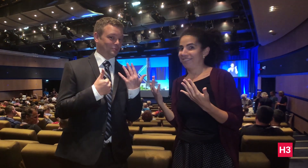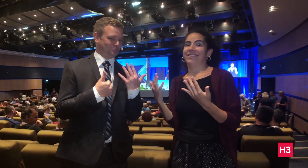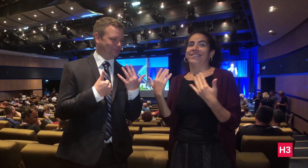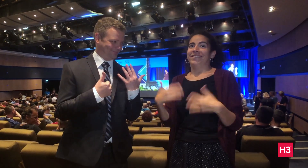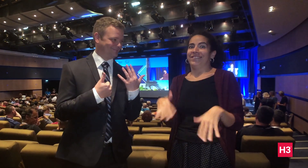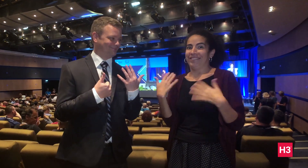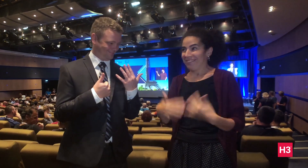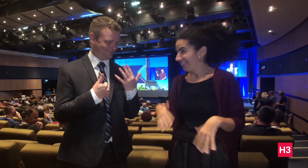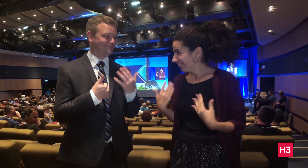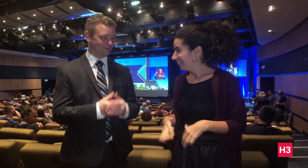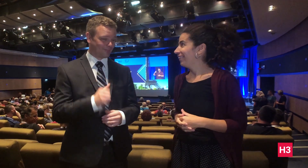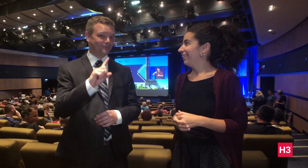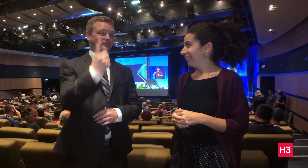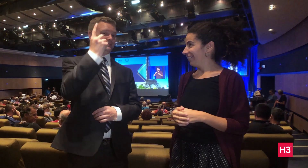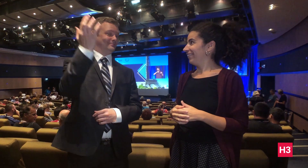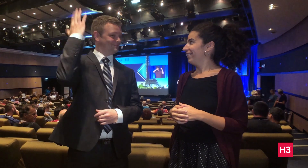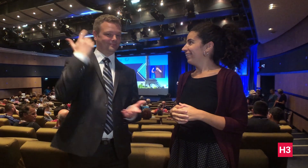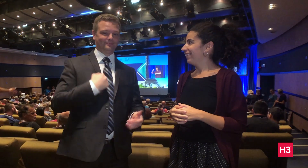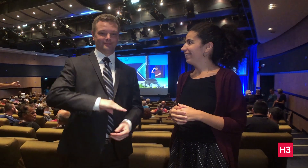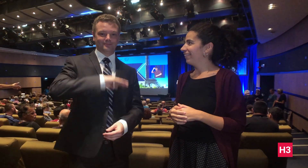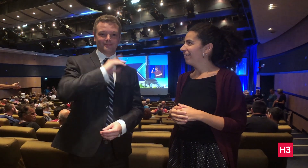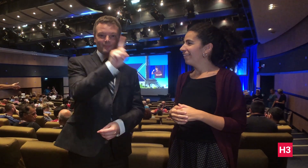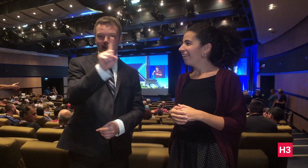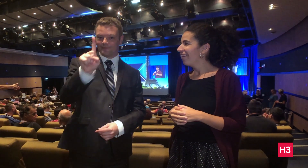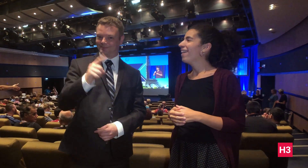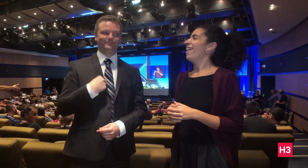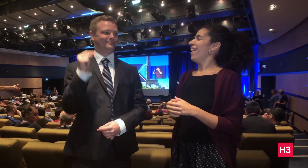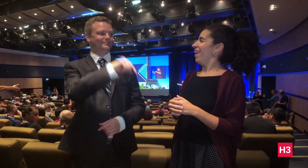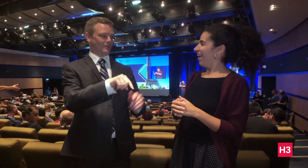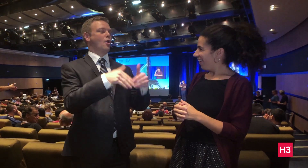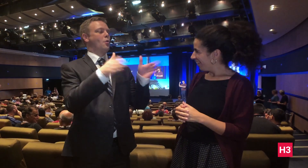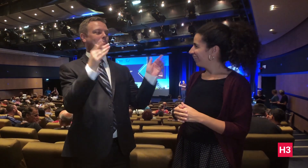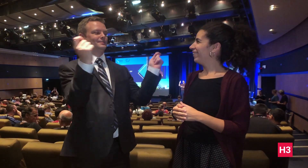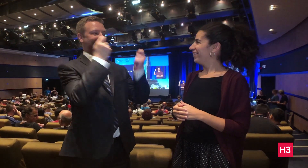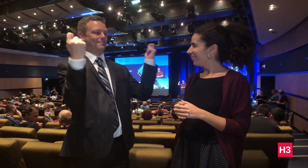Six times. My first time was, I was 11 years old.